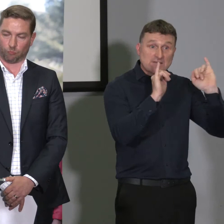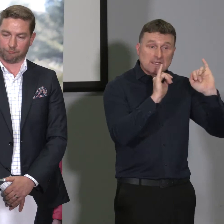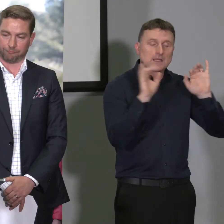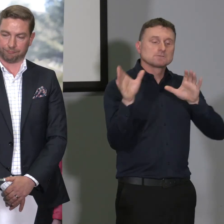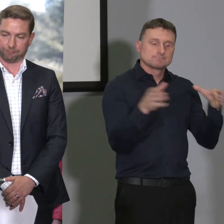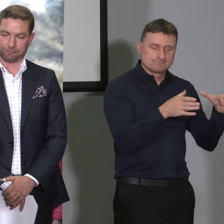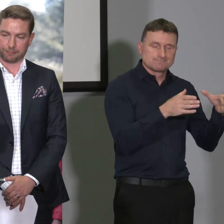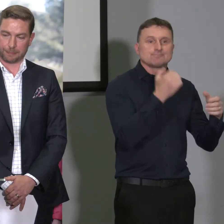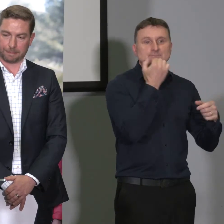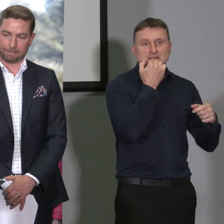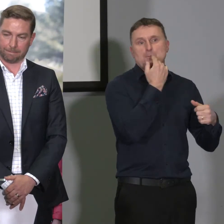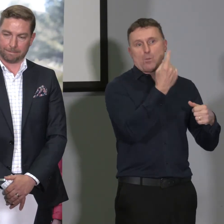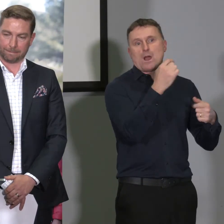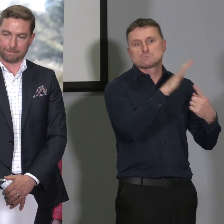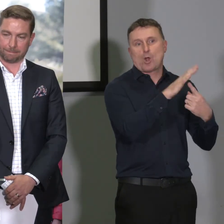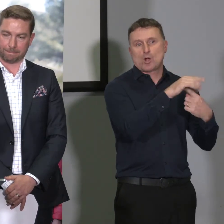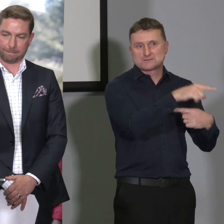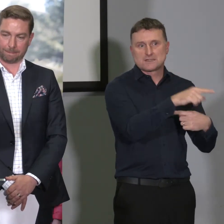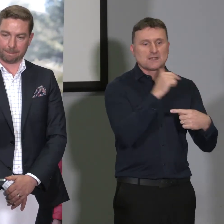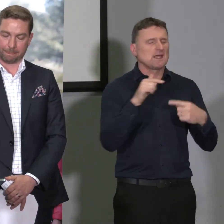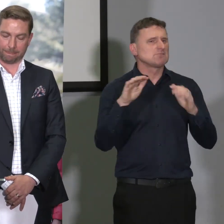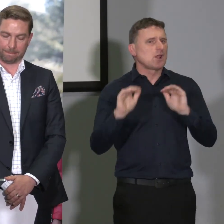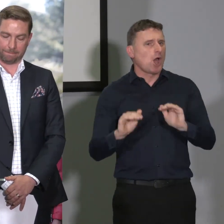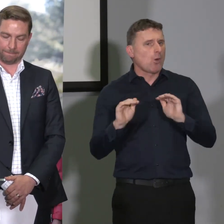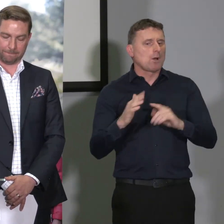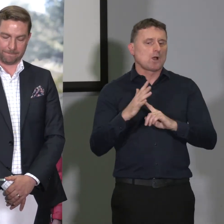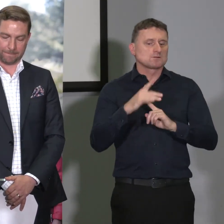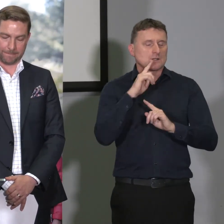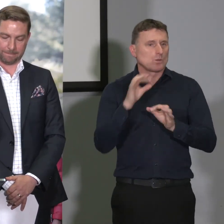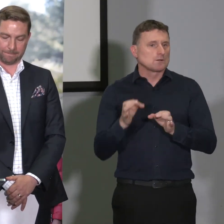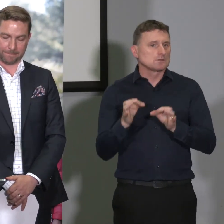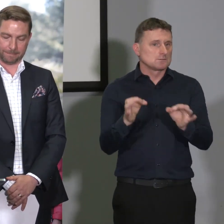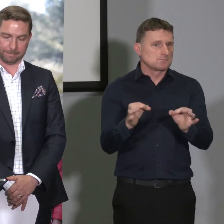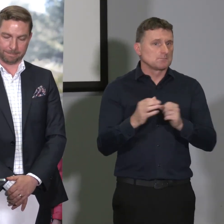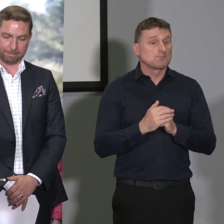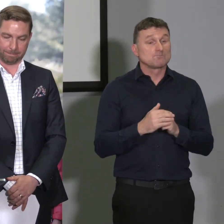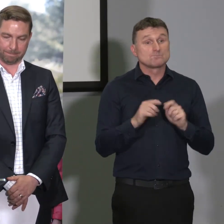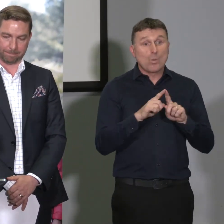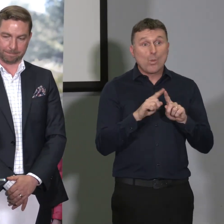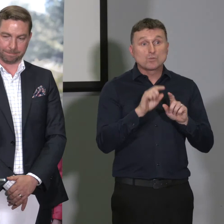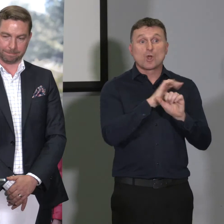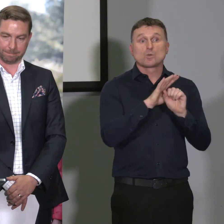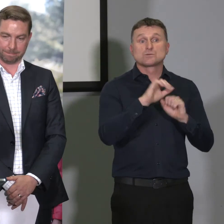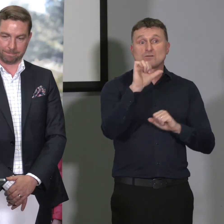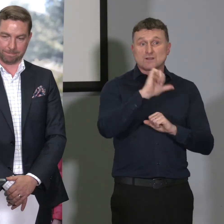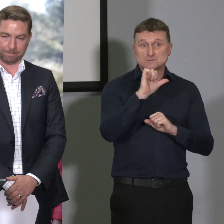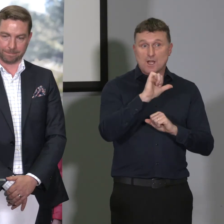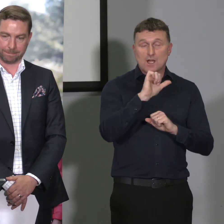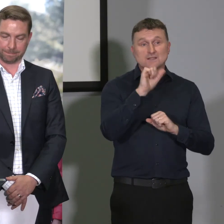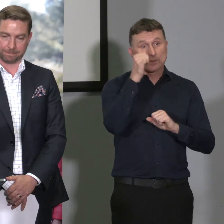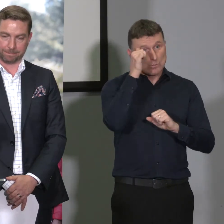sensitive and important work will be done. So we know that across the country, the number